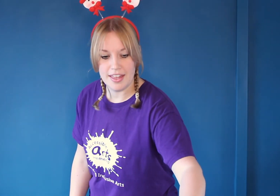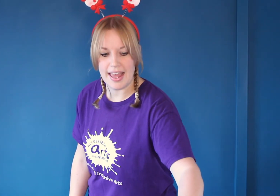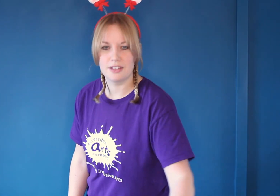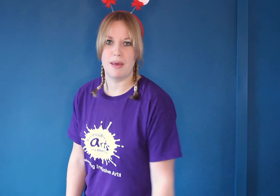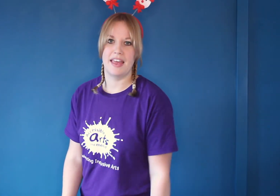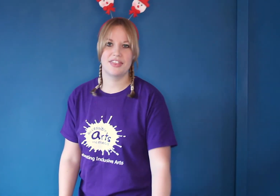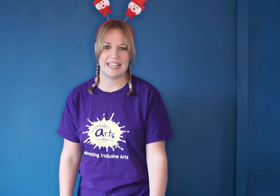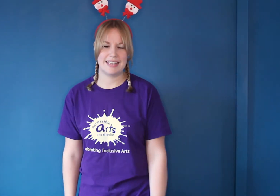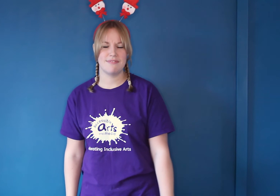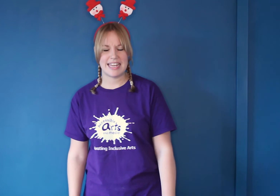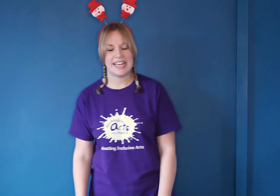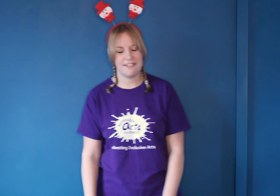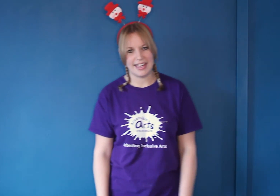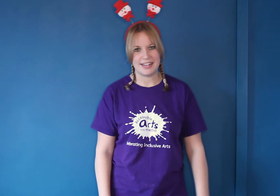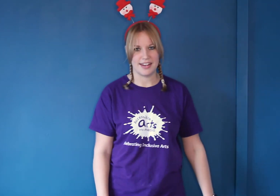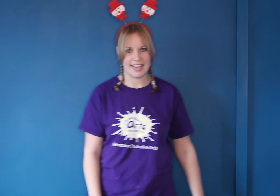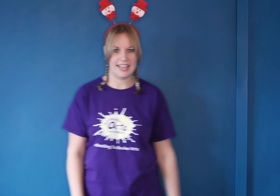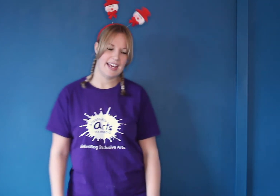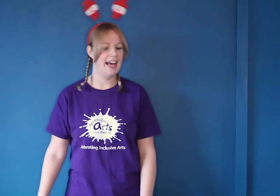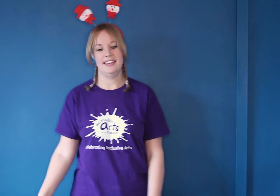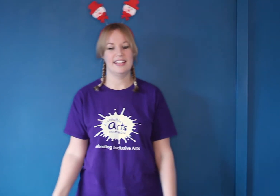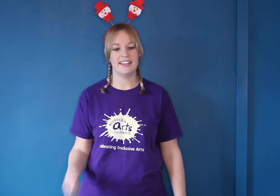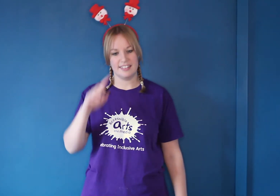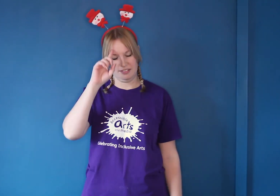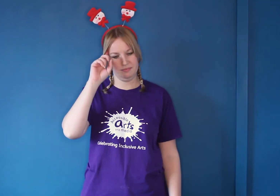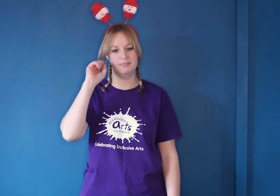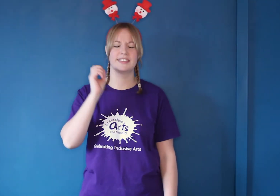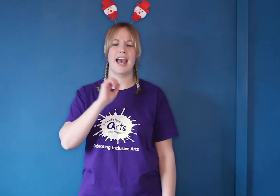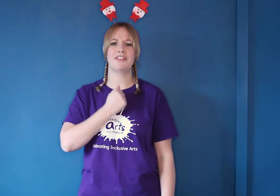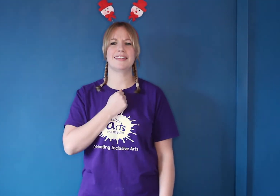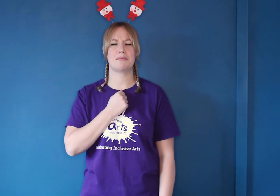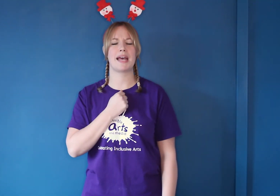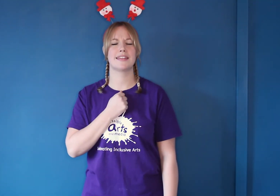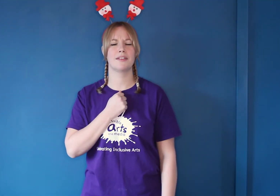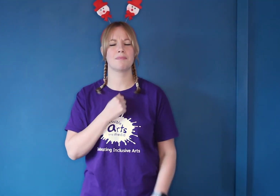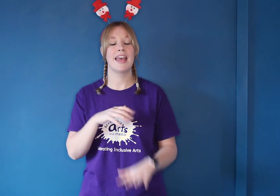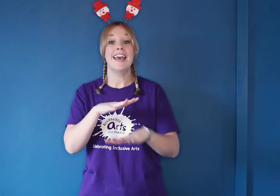The next bit, this is really really tricky I think. So have a listen, my turn.